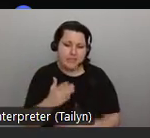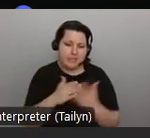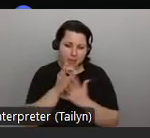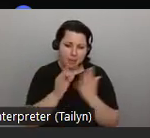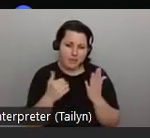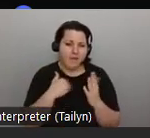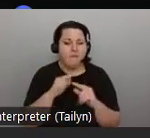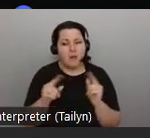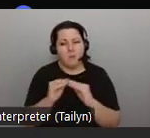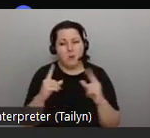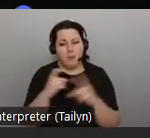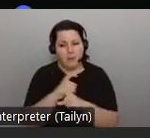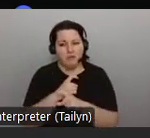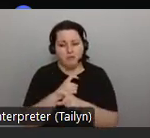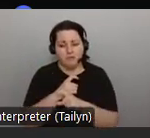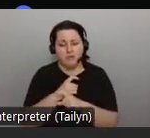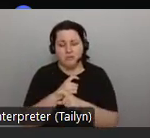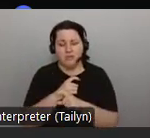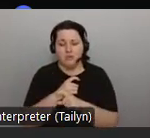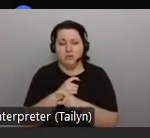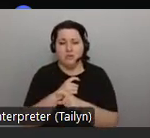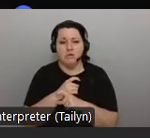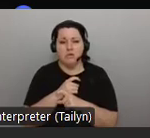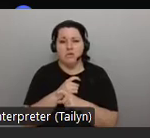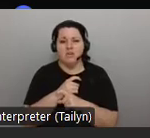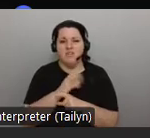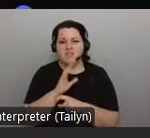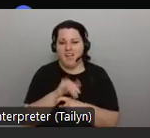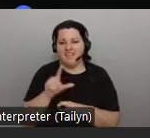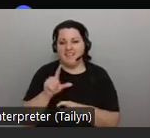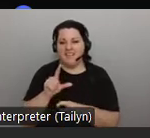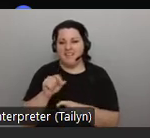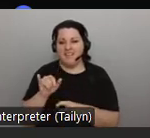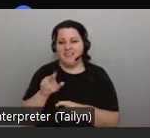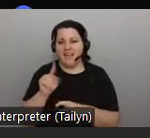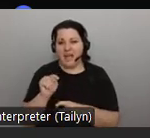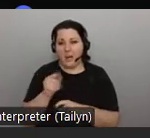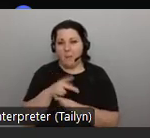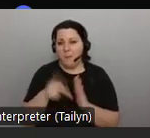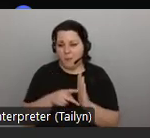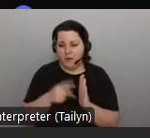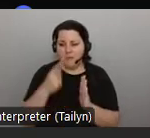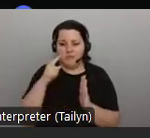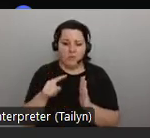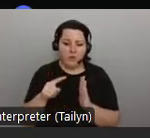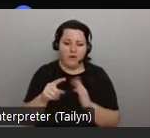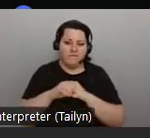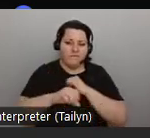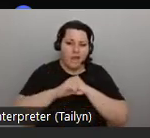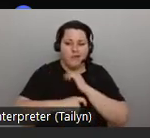people would find that useful. If you are using publisher, I haven't touched publisher in